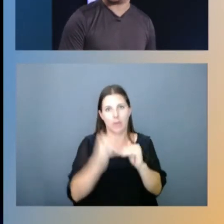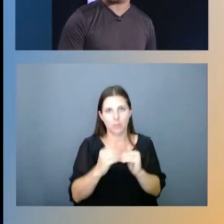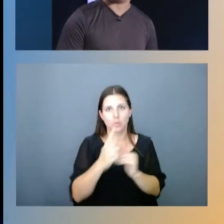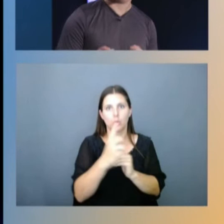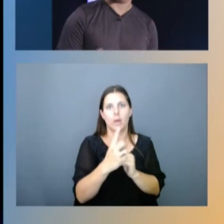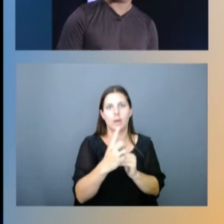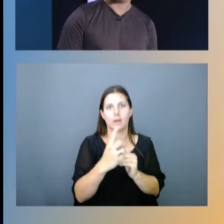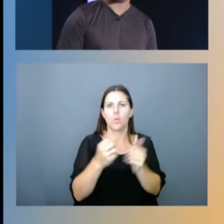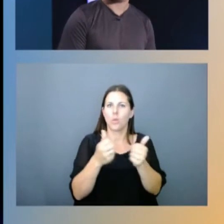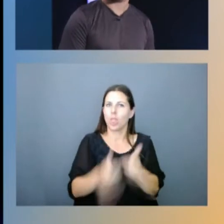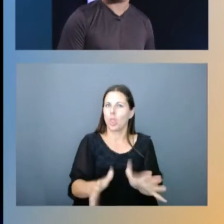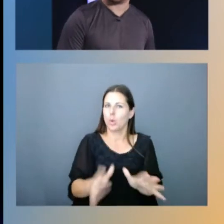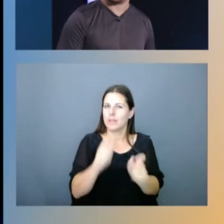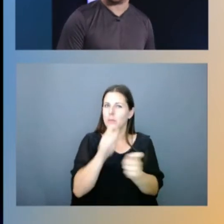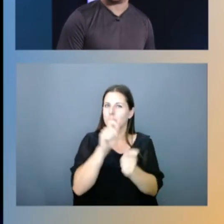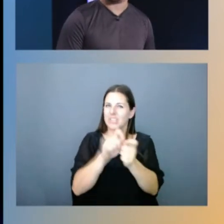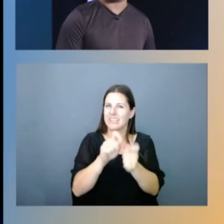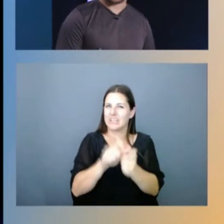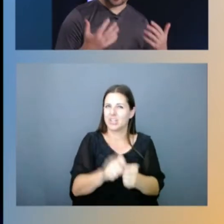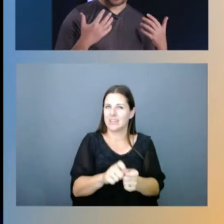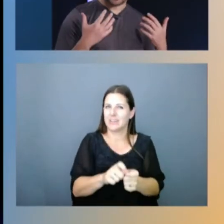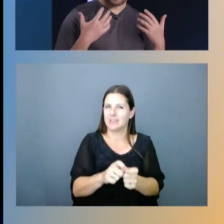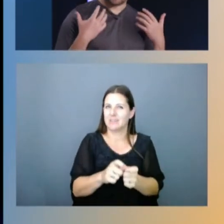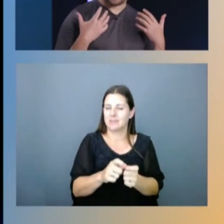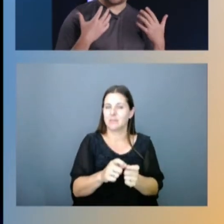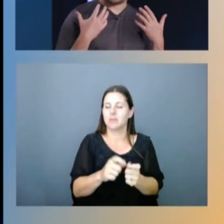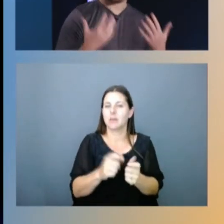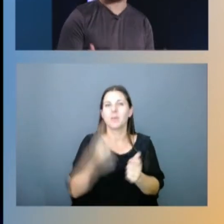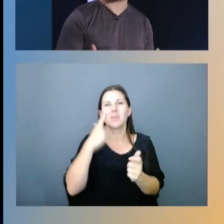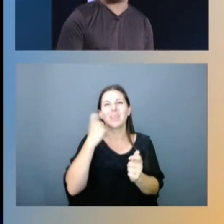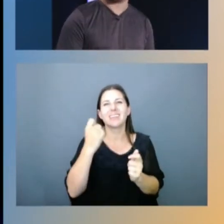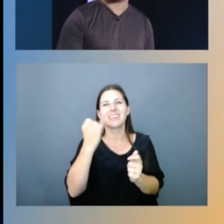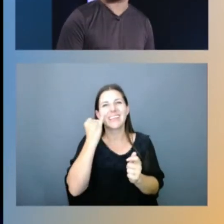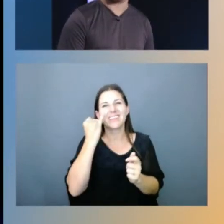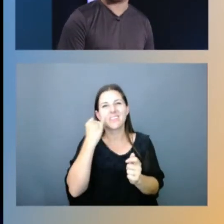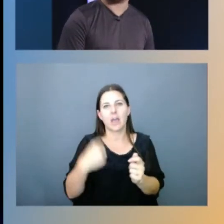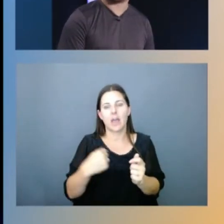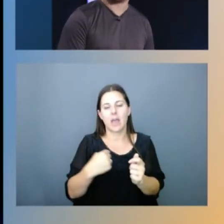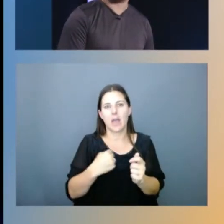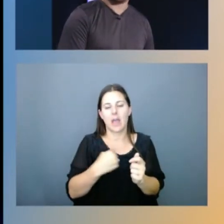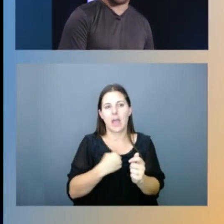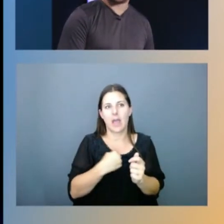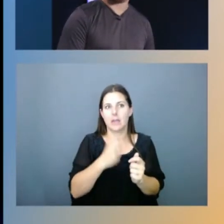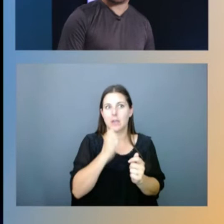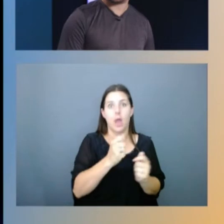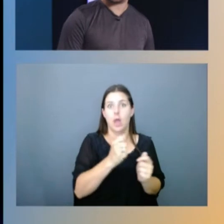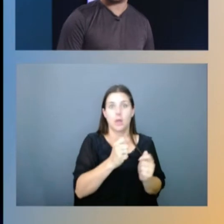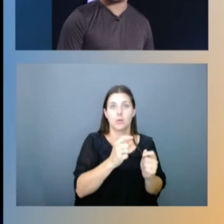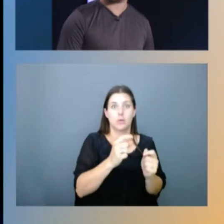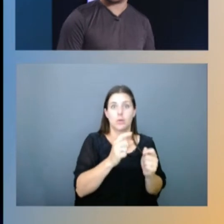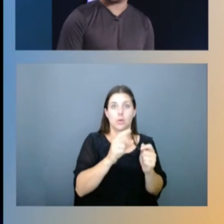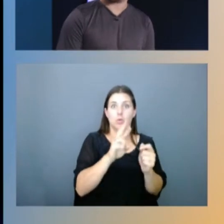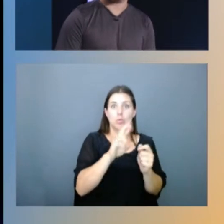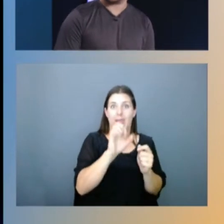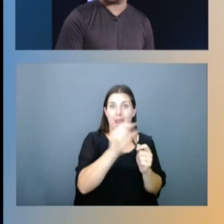that something is not ideal here, because if I hadn't done the rounding steps, if I add five times 0.2 to one,